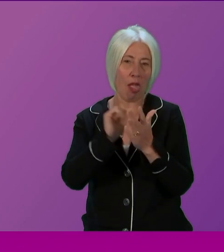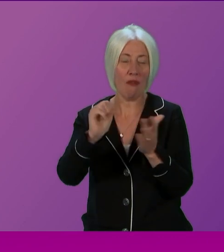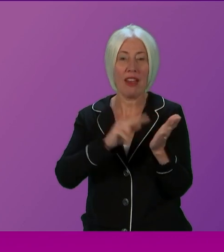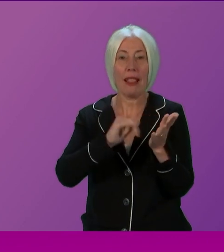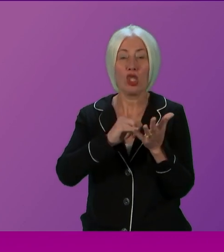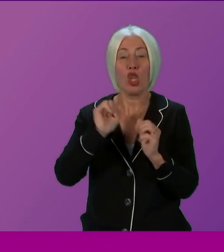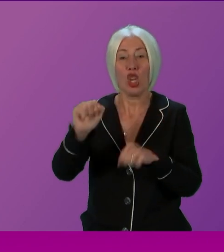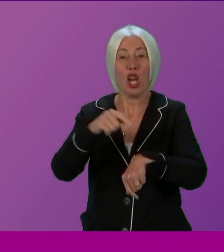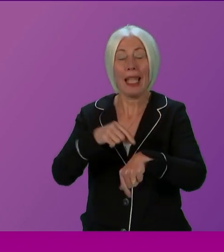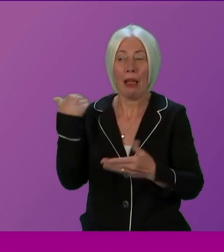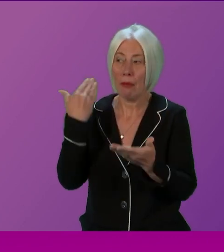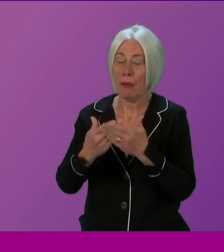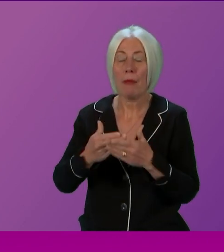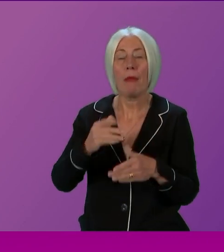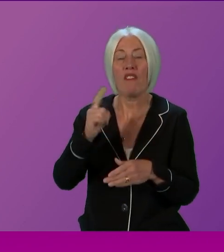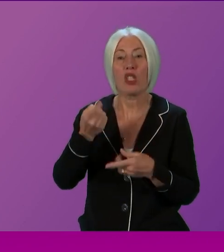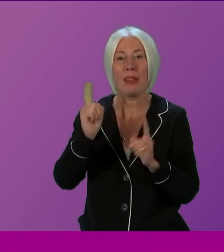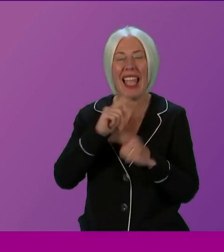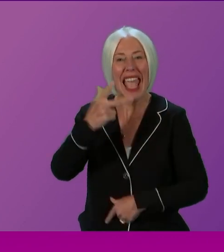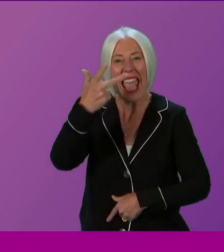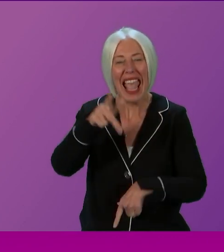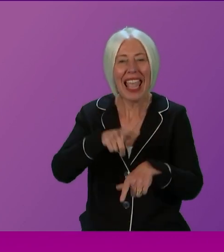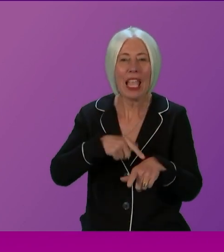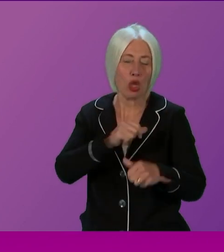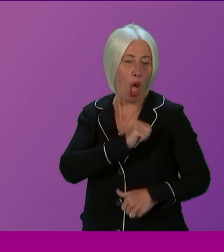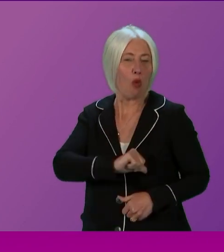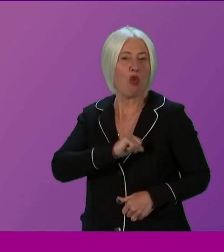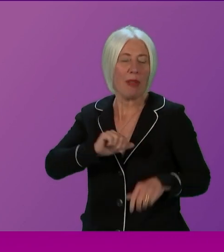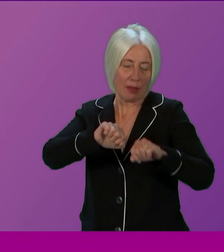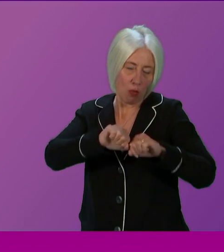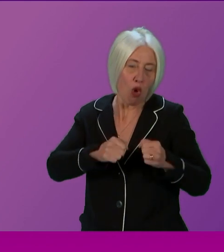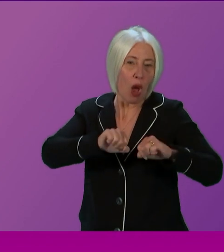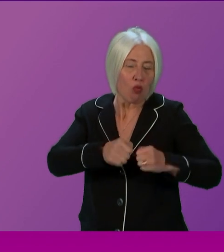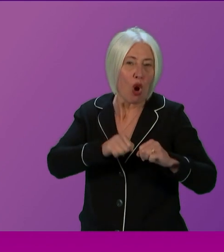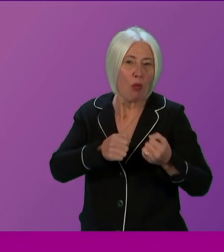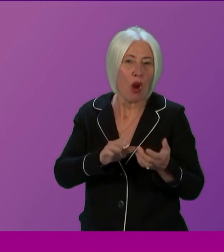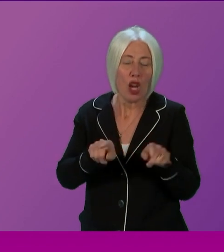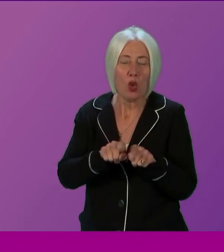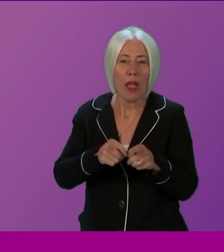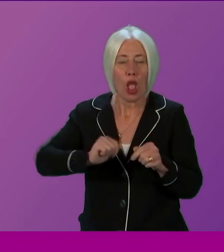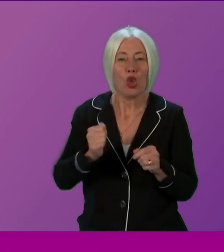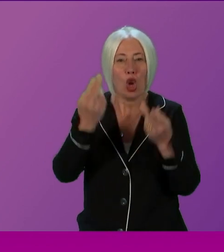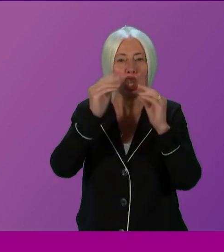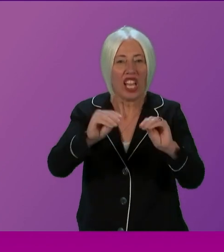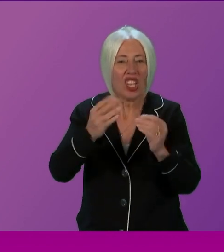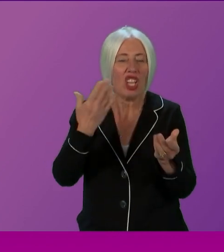have been eight years of broken promises and neglect of Scottish education, more than a year